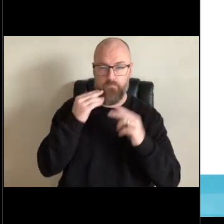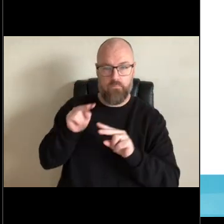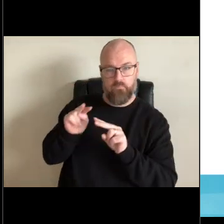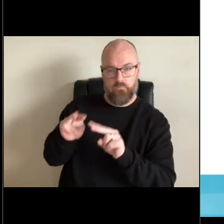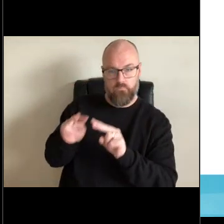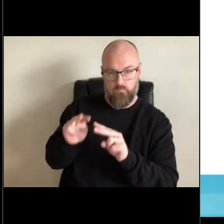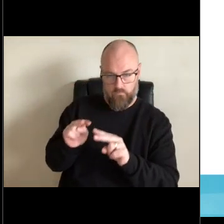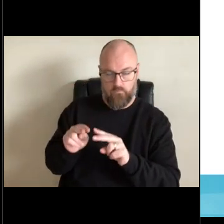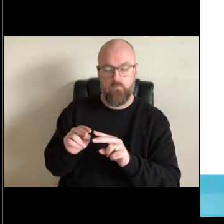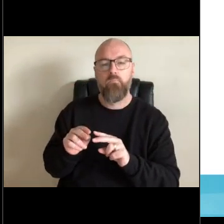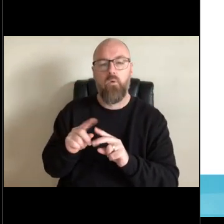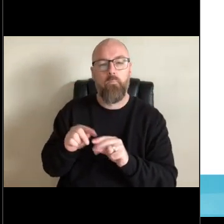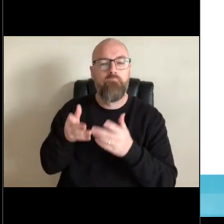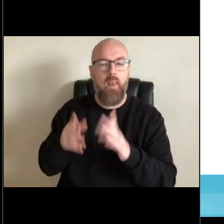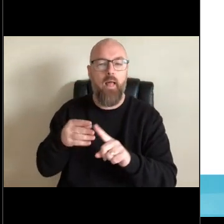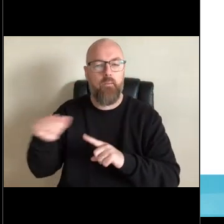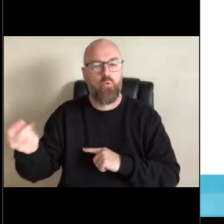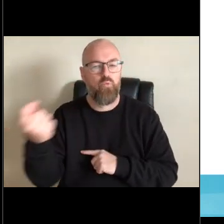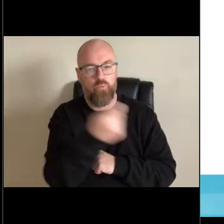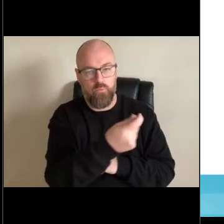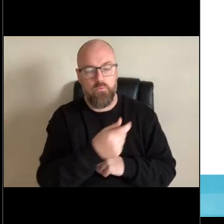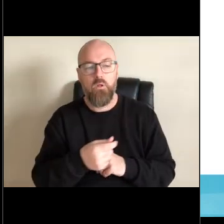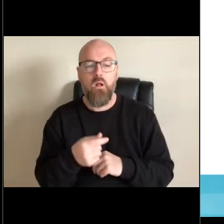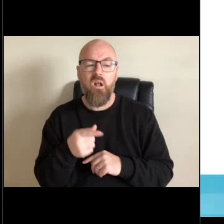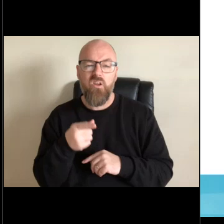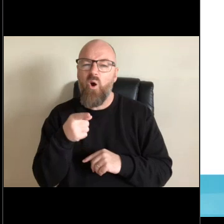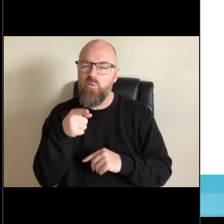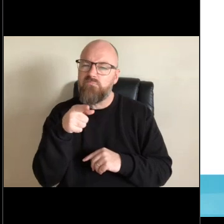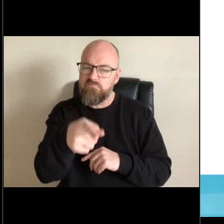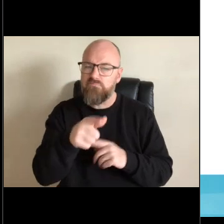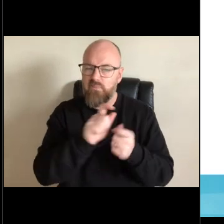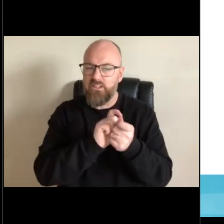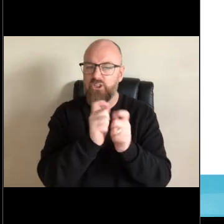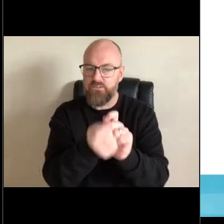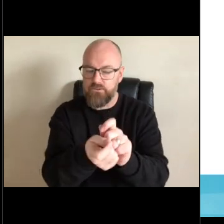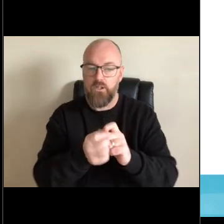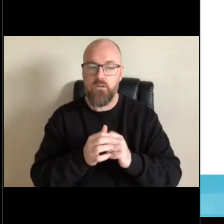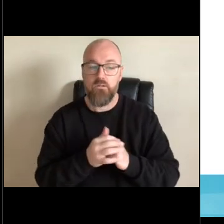changes for harmful proceedings and again no cases yet out of that it's something that we're going to